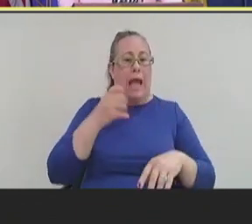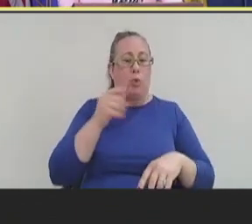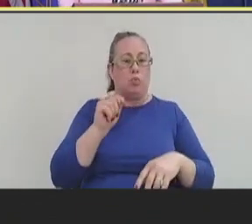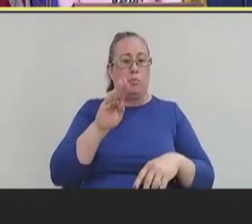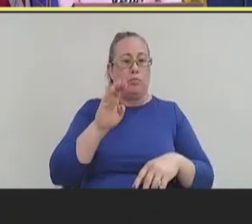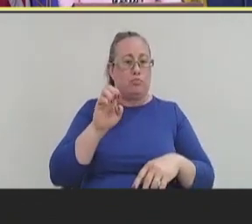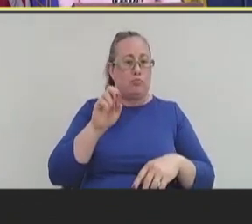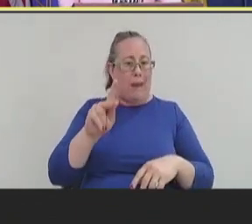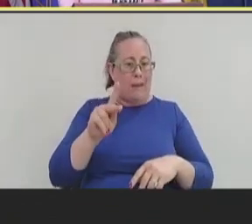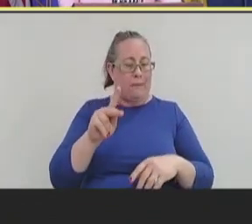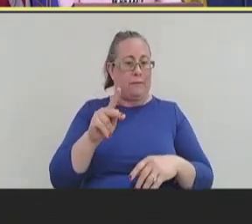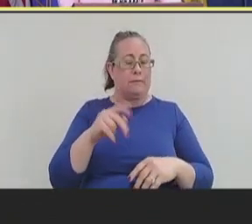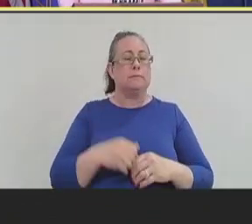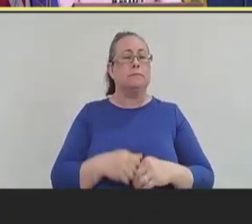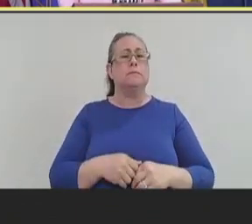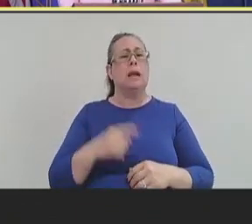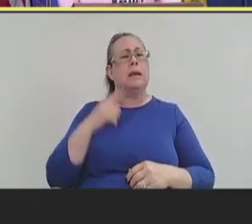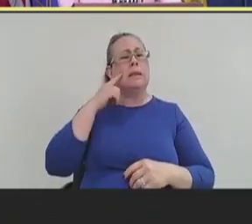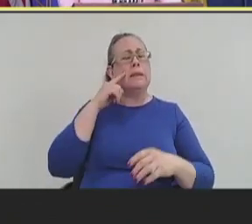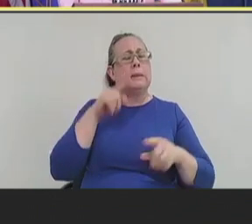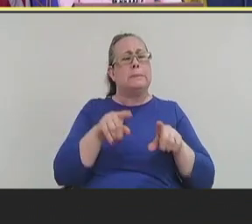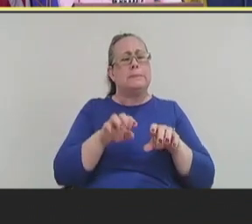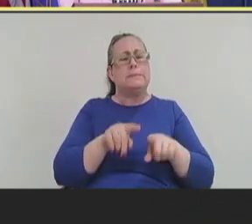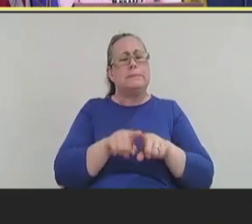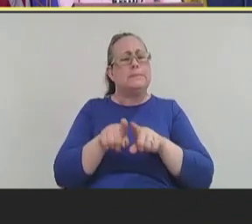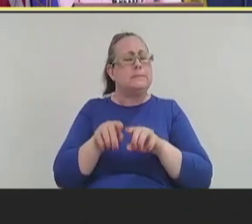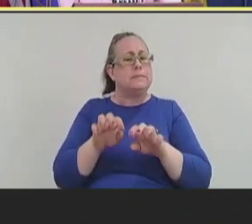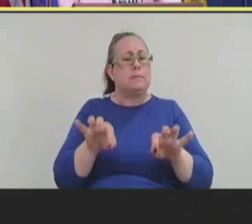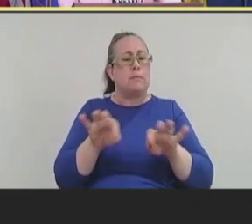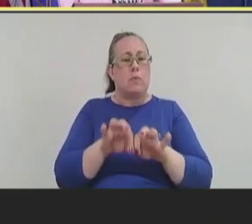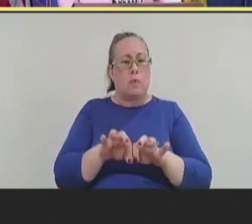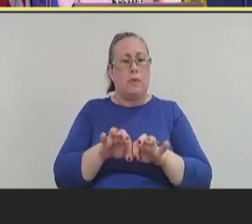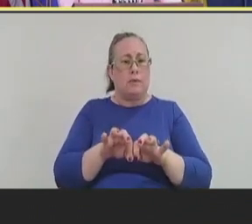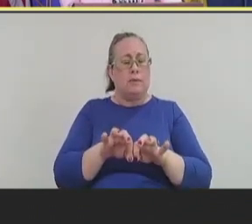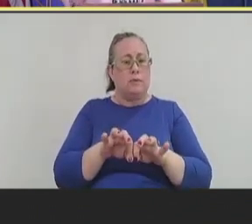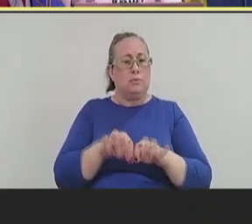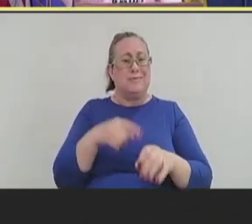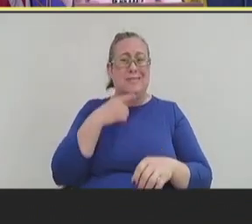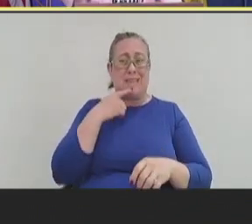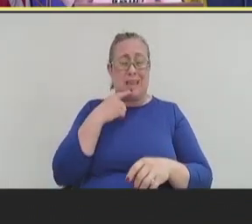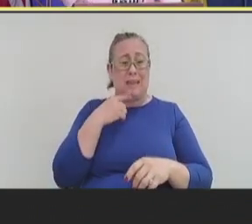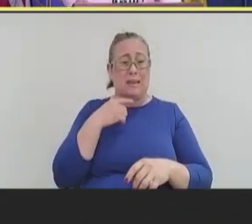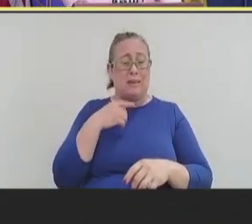I think it's also important to say that providers need the ability to look up immunization histories